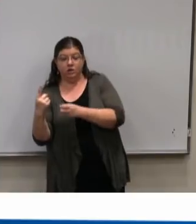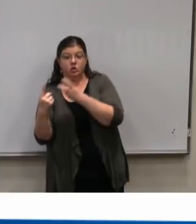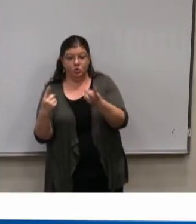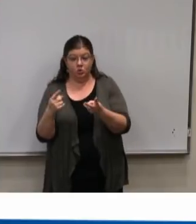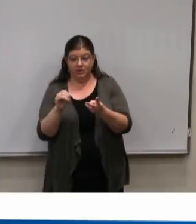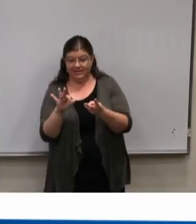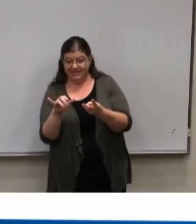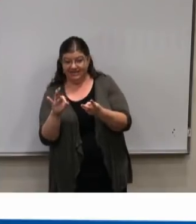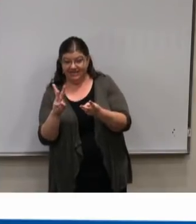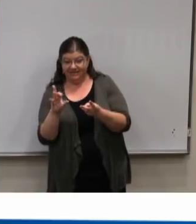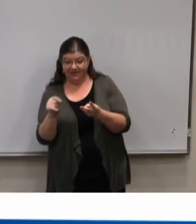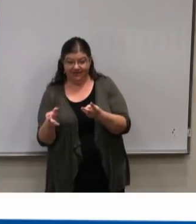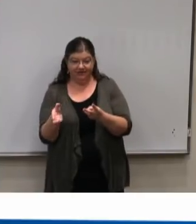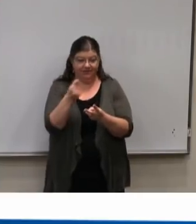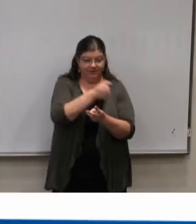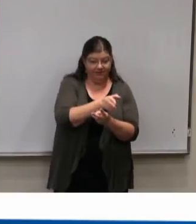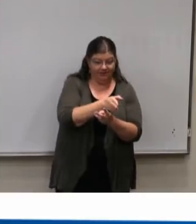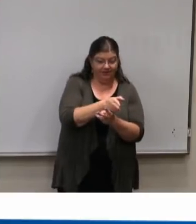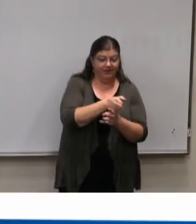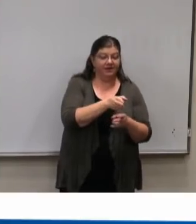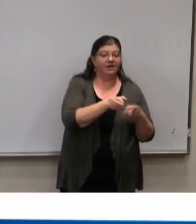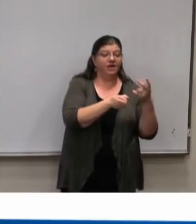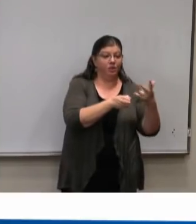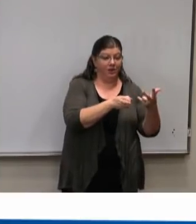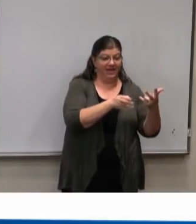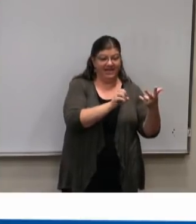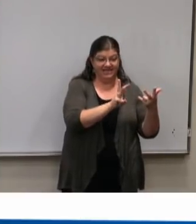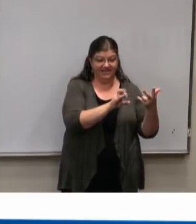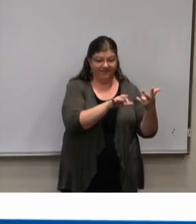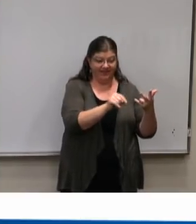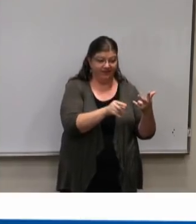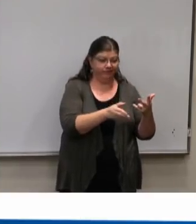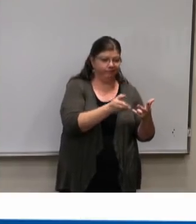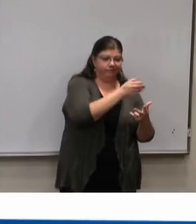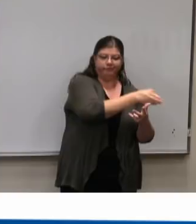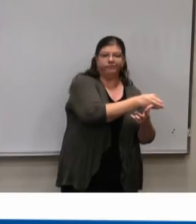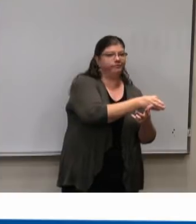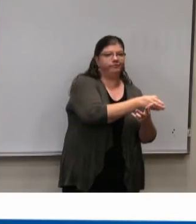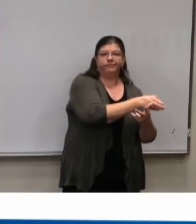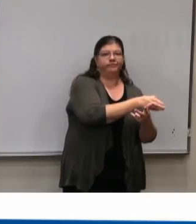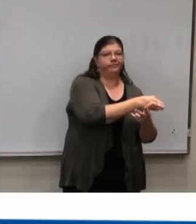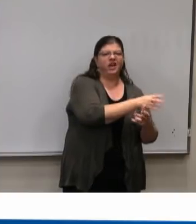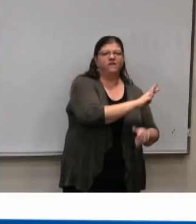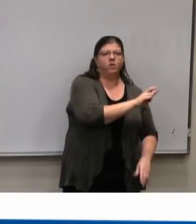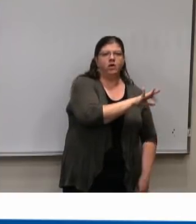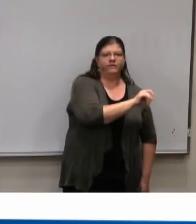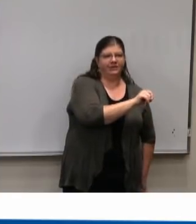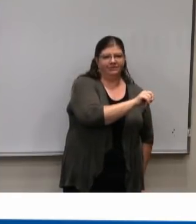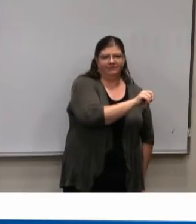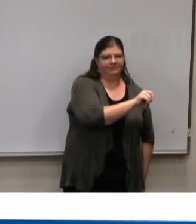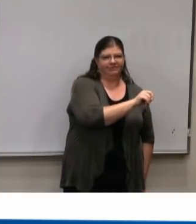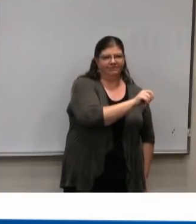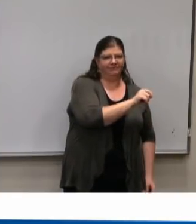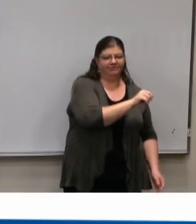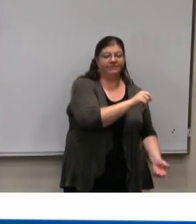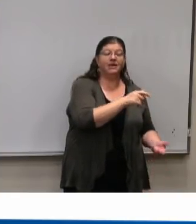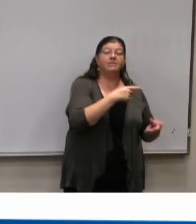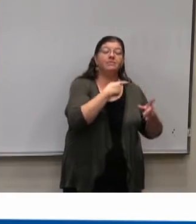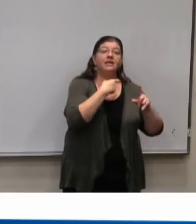Row 3 is only about four feet from Row 4. So you've lost your six foot sideways. And then of course, there's desk going forwards and backwards.